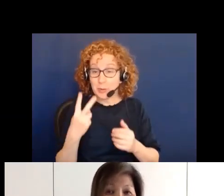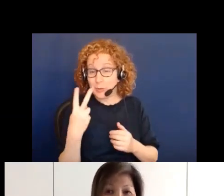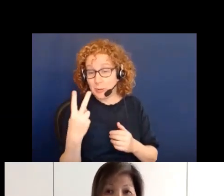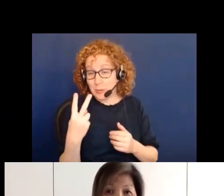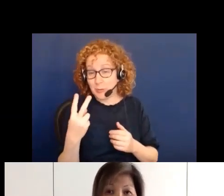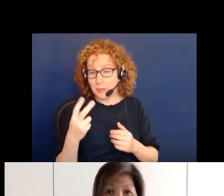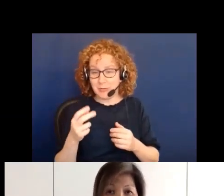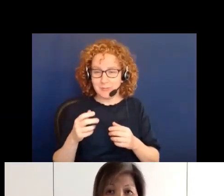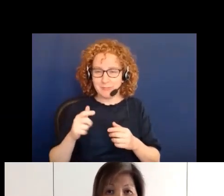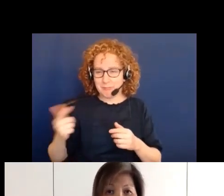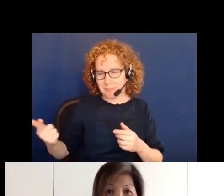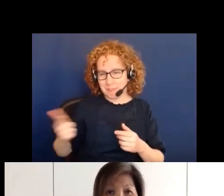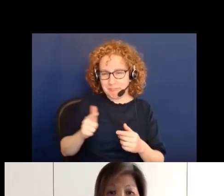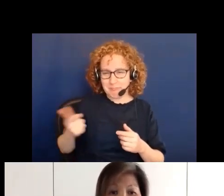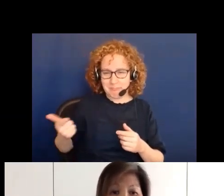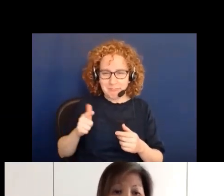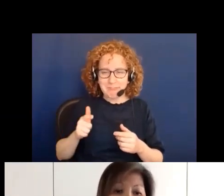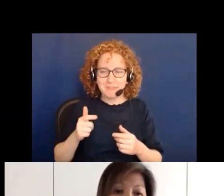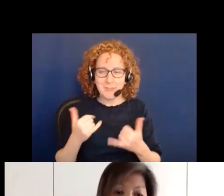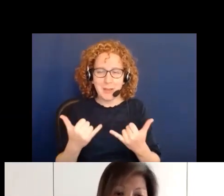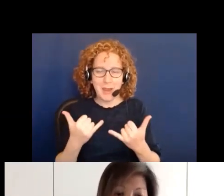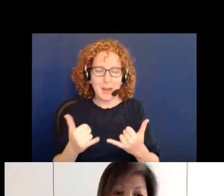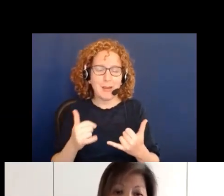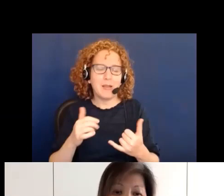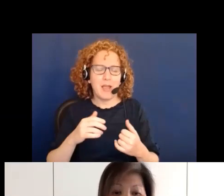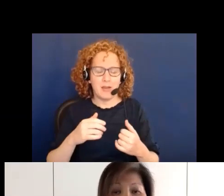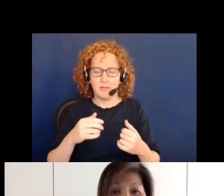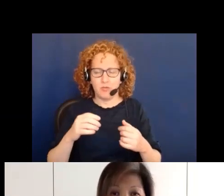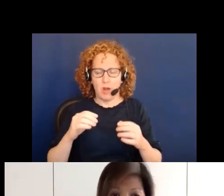please adjust to accommodate your preferences. Next slide please.